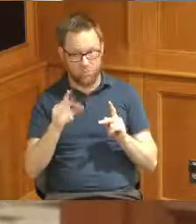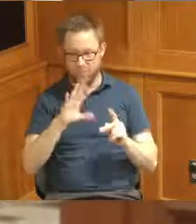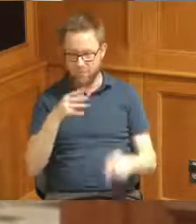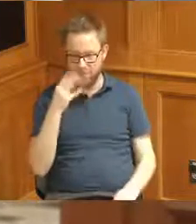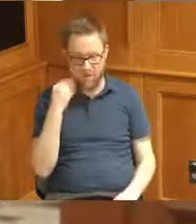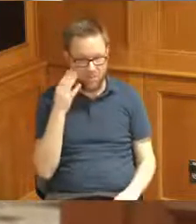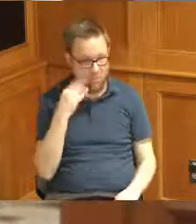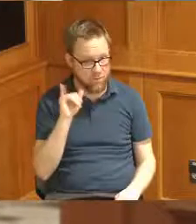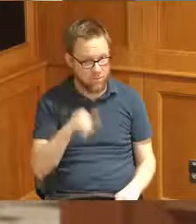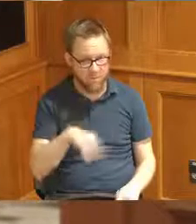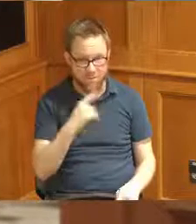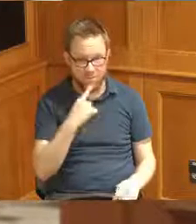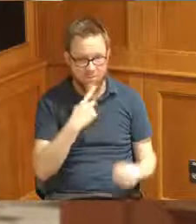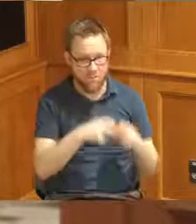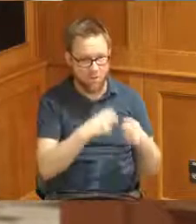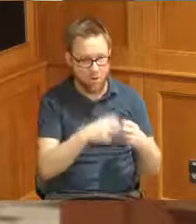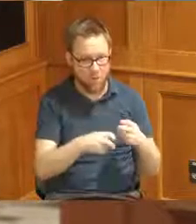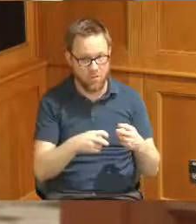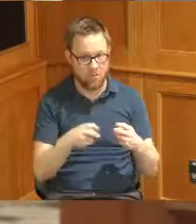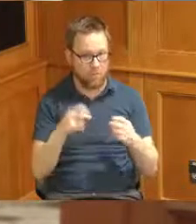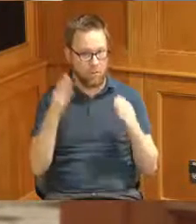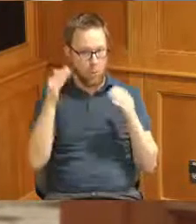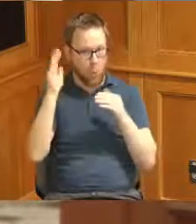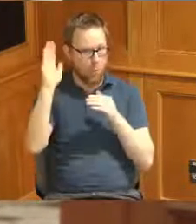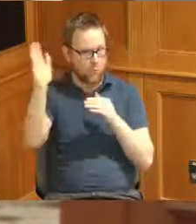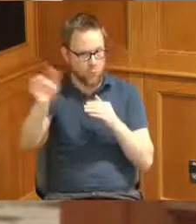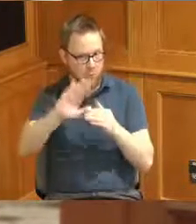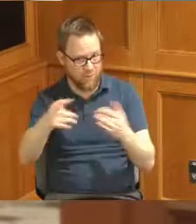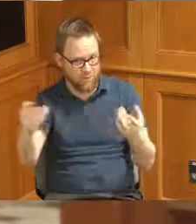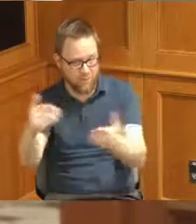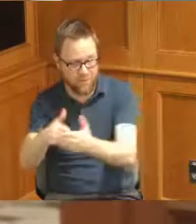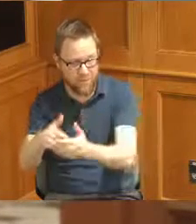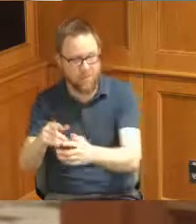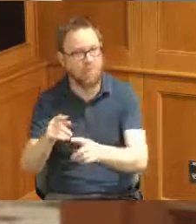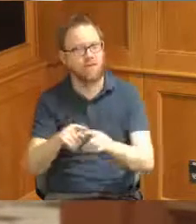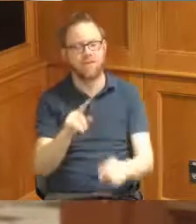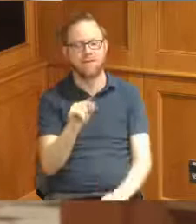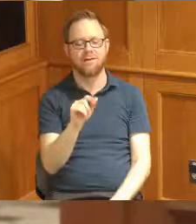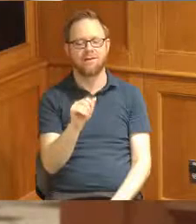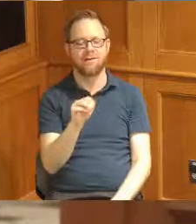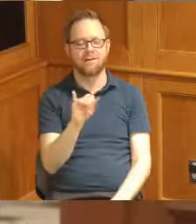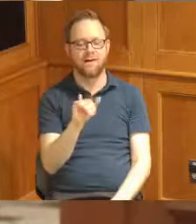outage like this and hopefully never will but on duty that day where Tammy Buttry Angie West Ron